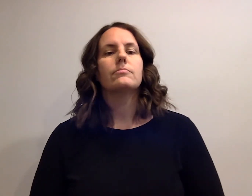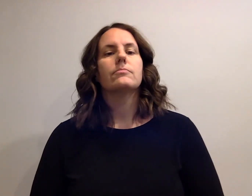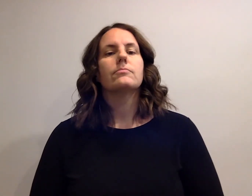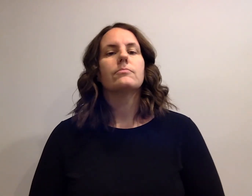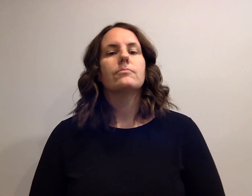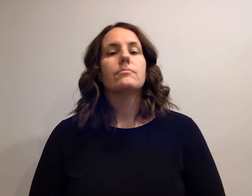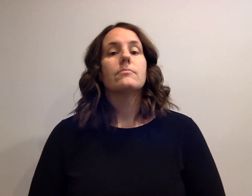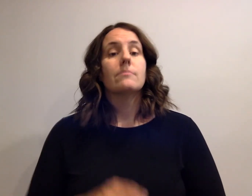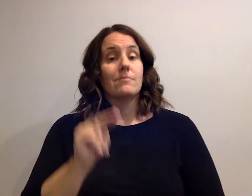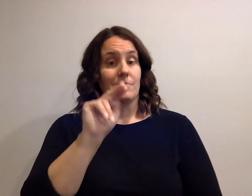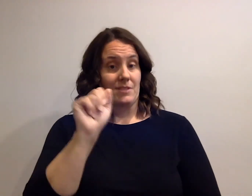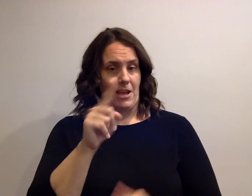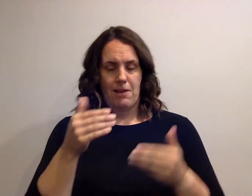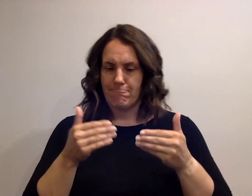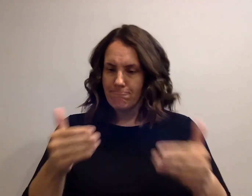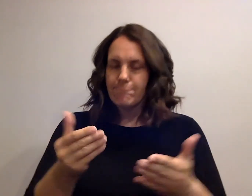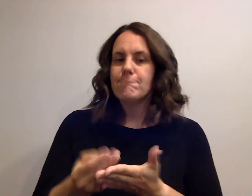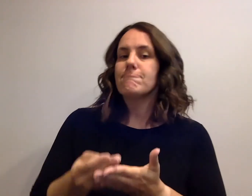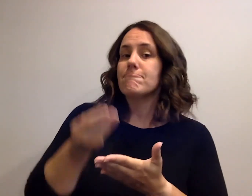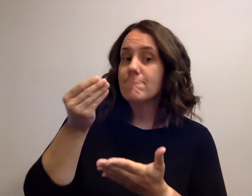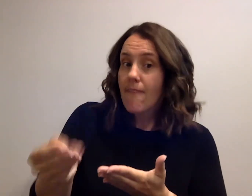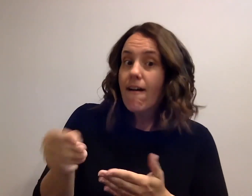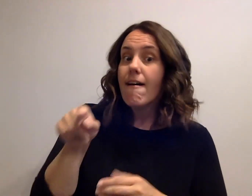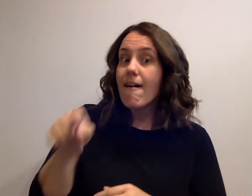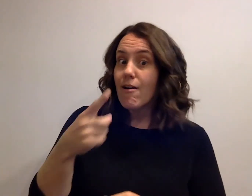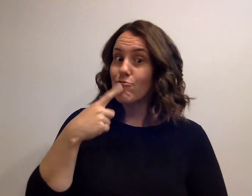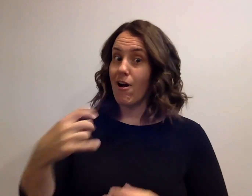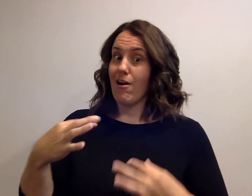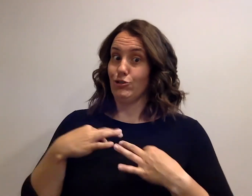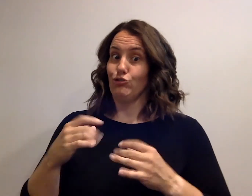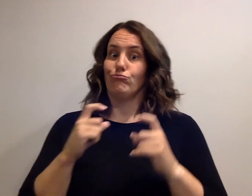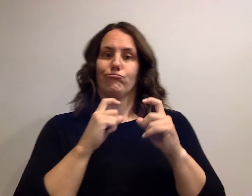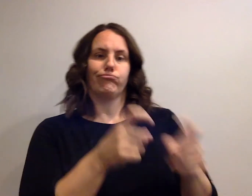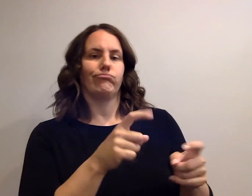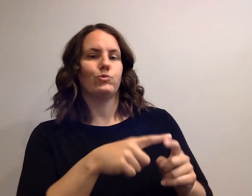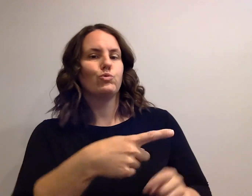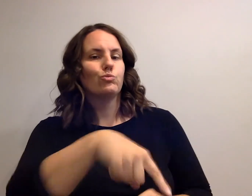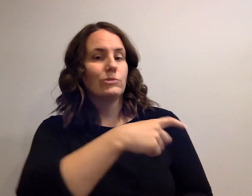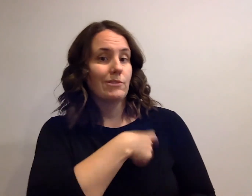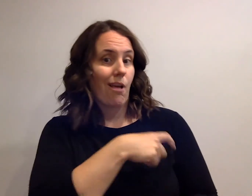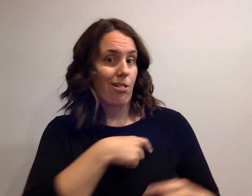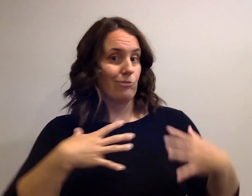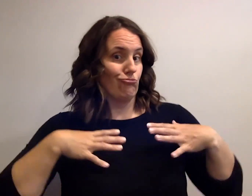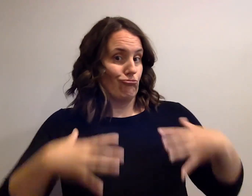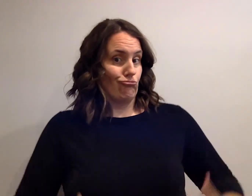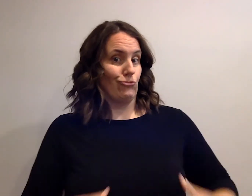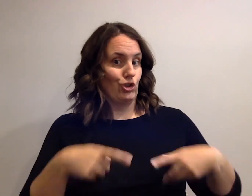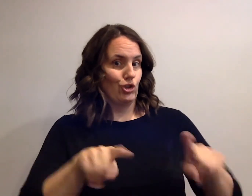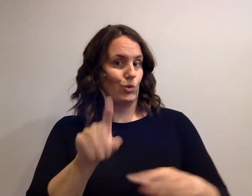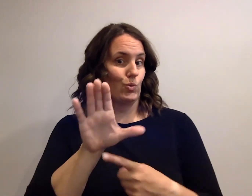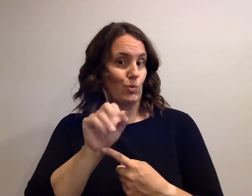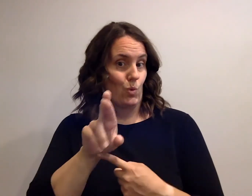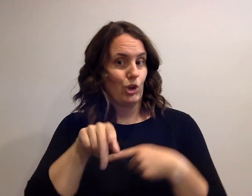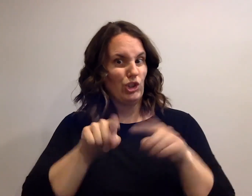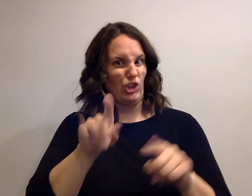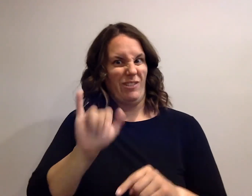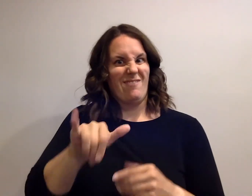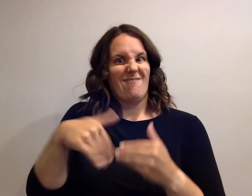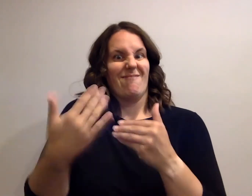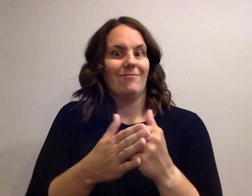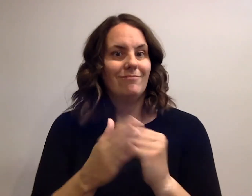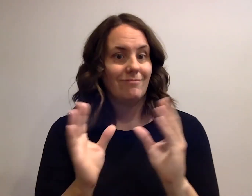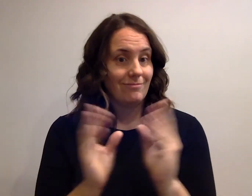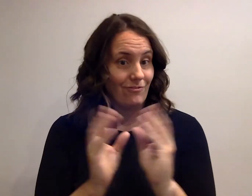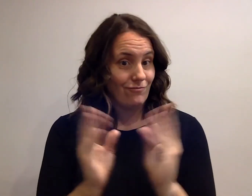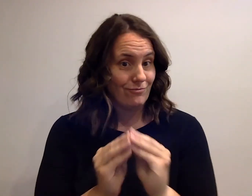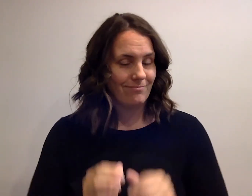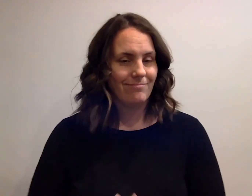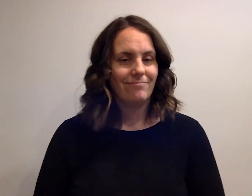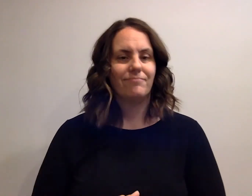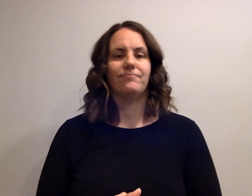Whereas, the NAD purchased red shirts for delegates to wear during COR at the 2020 NAD biennial conference.